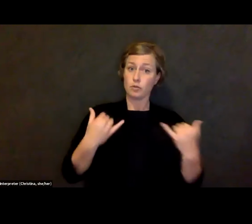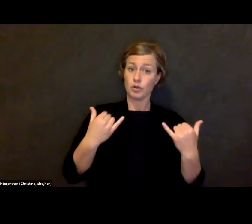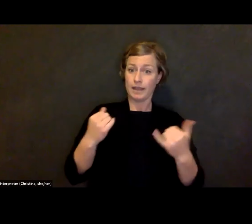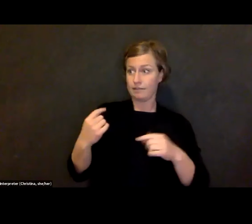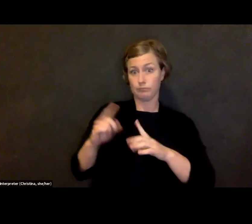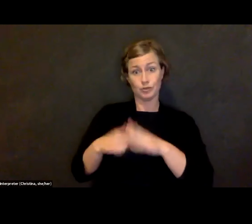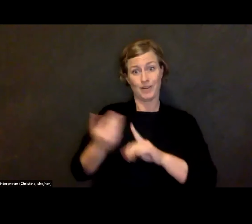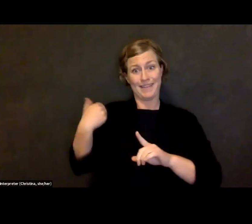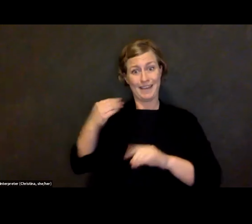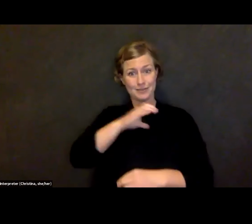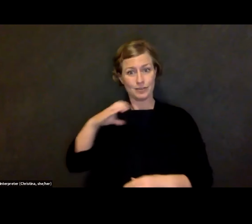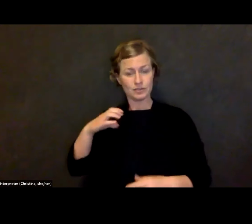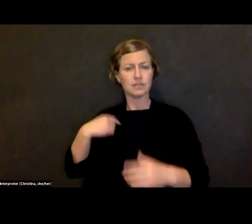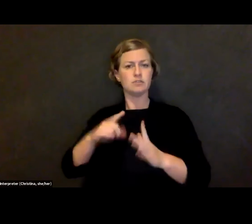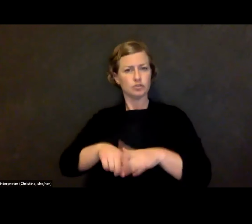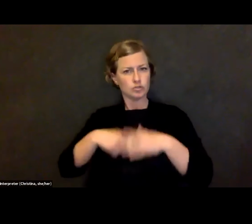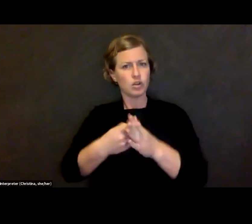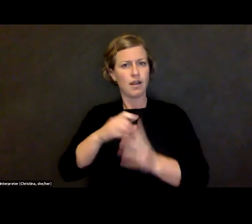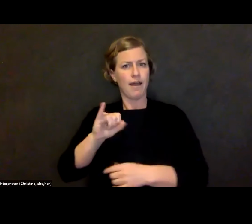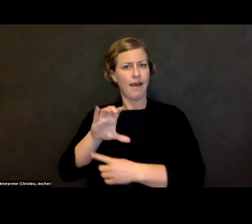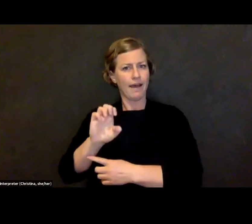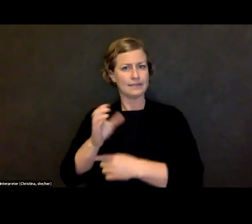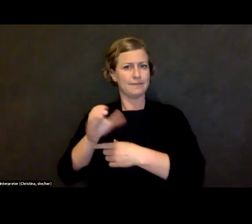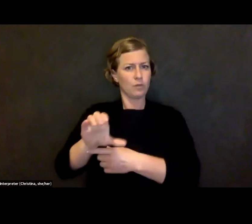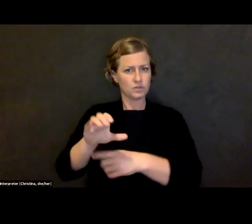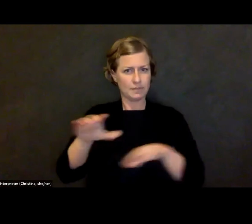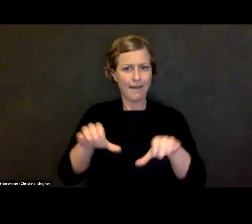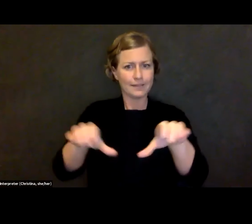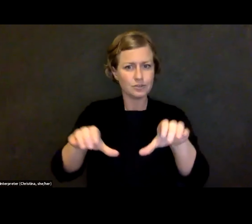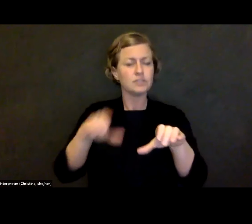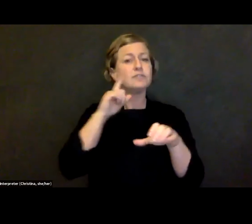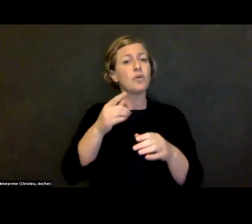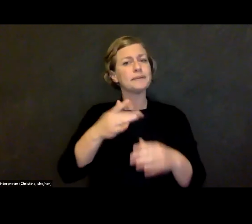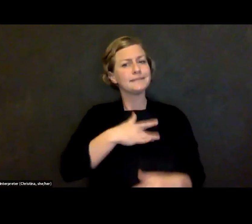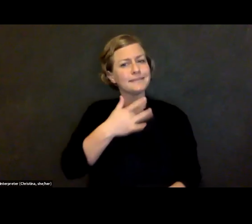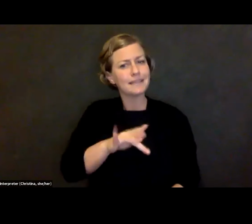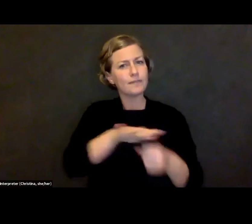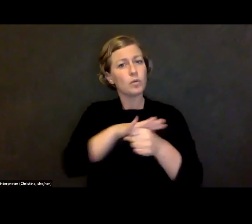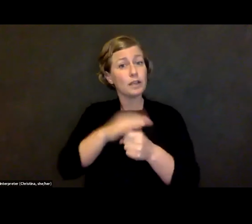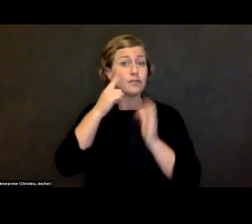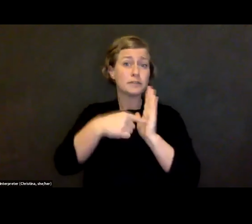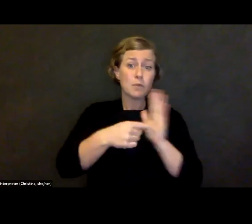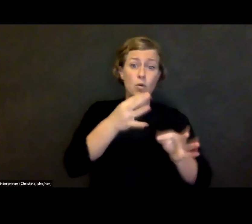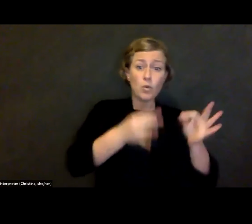system. I'm currently leading and began in the last congress leading legislation